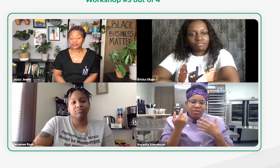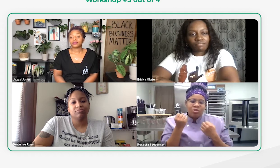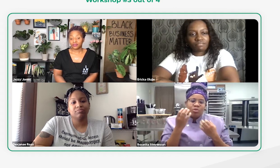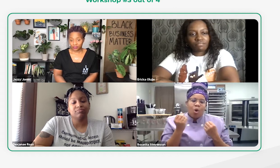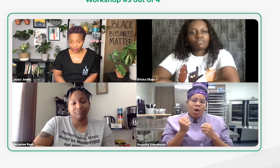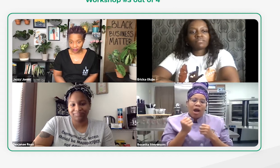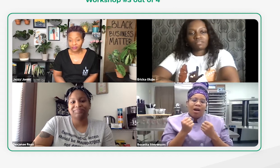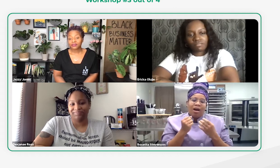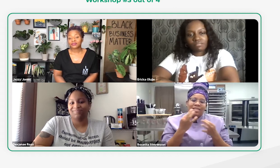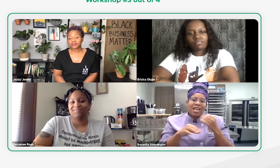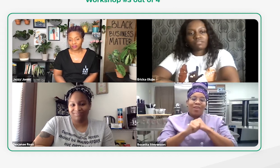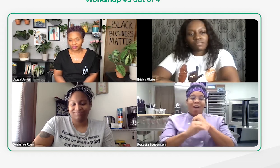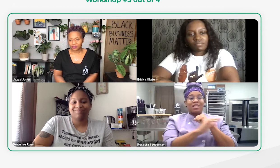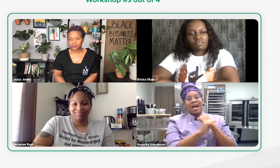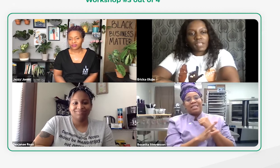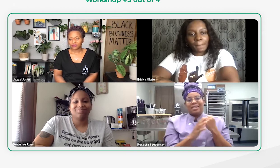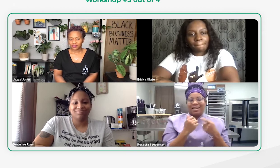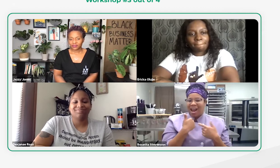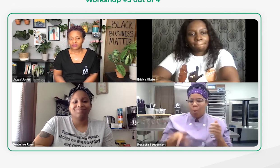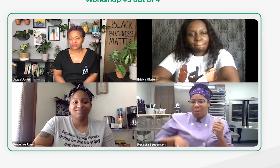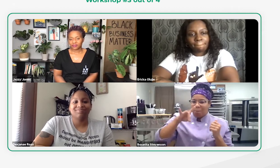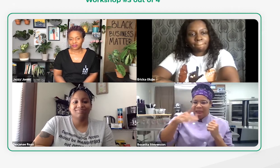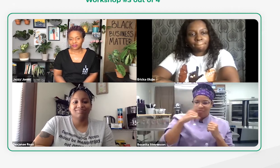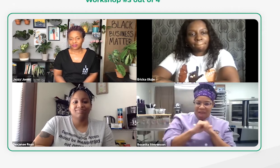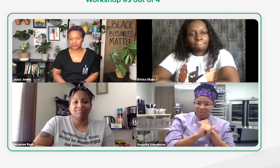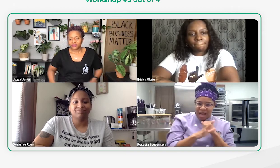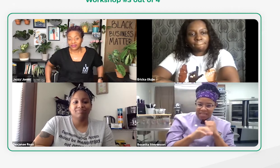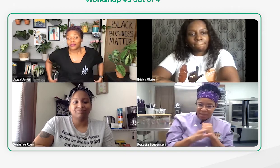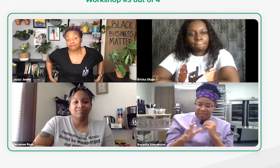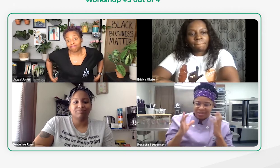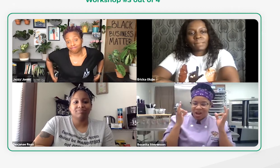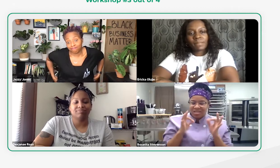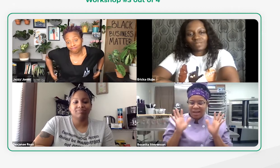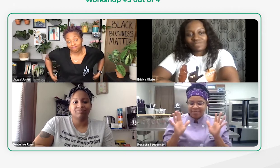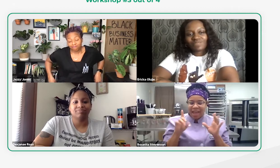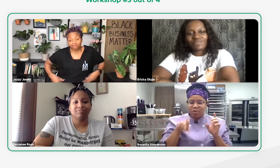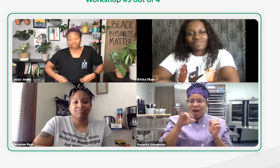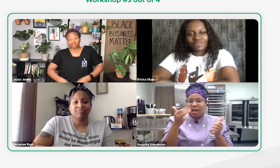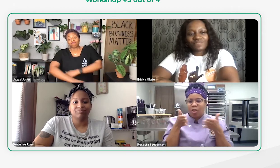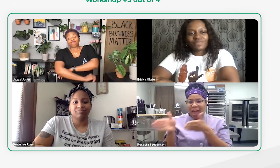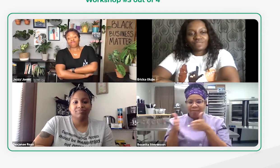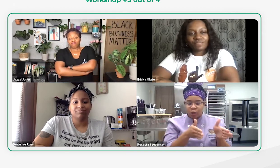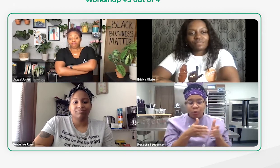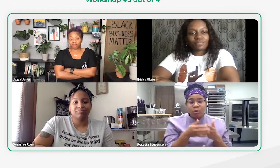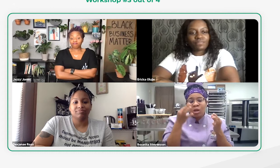My business I earned business by word-of-mouth. I didn't have to pay for advertisement. These